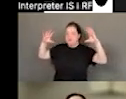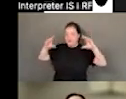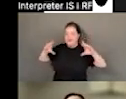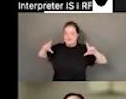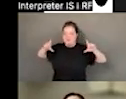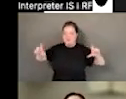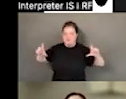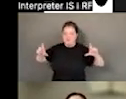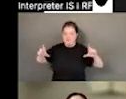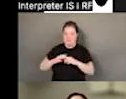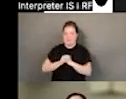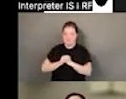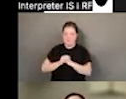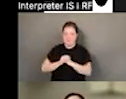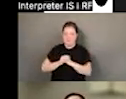And the final criteria that we looked